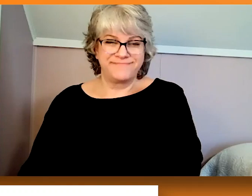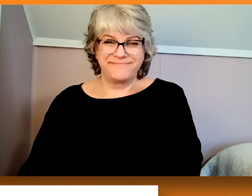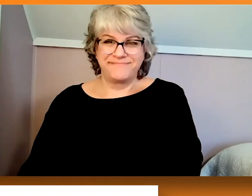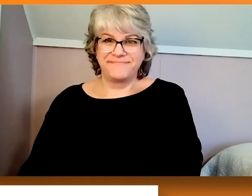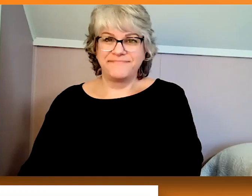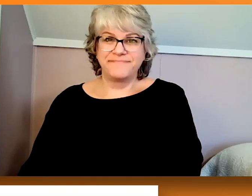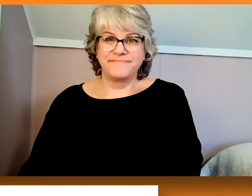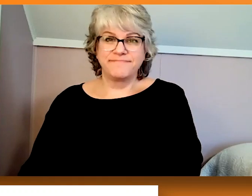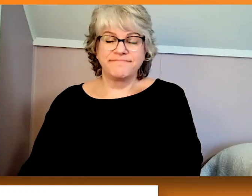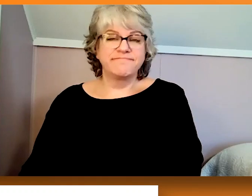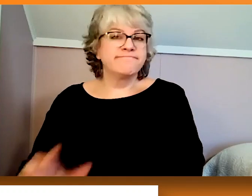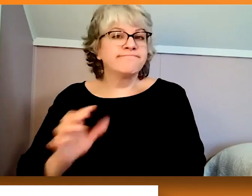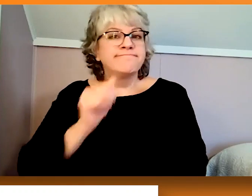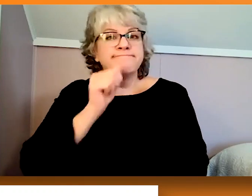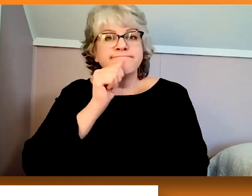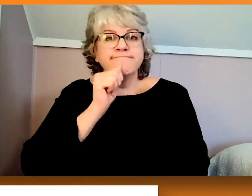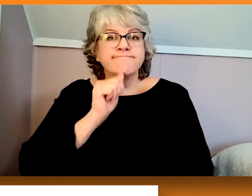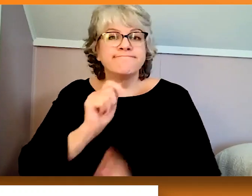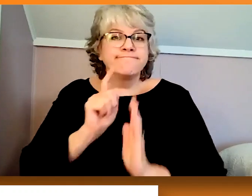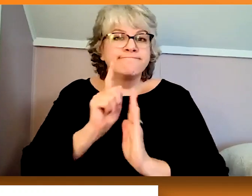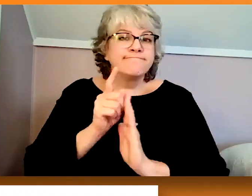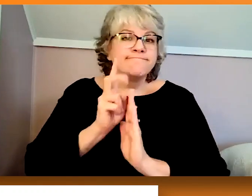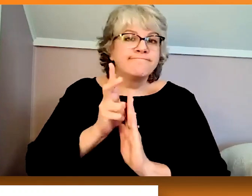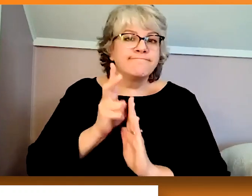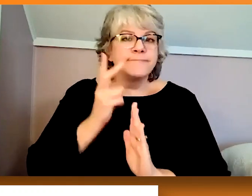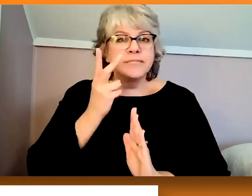I'm just going to wait a minute here to see if any questions come in the chat.